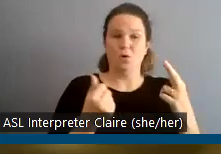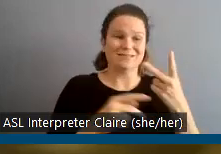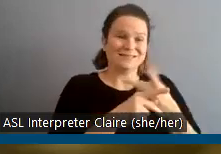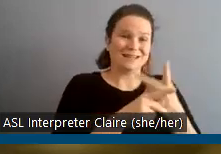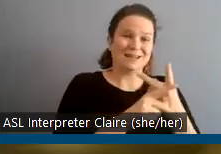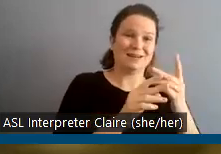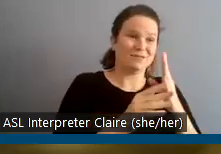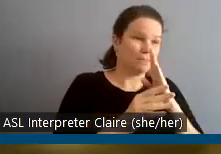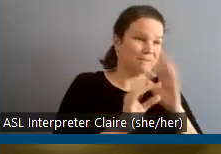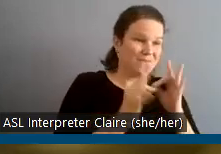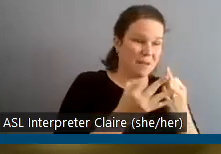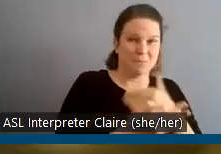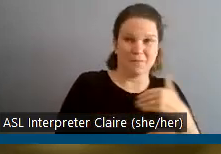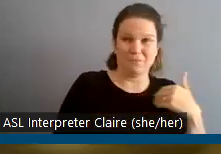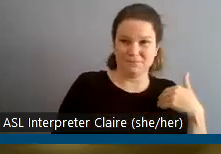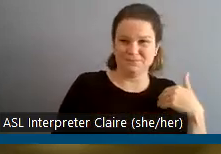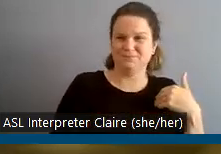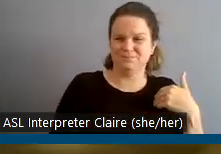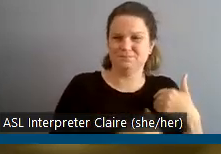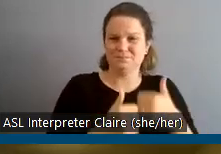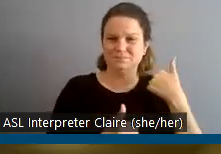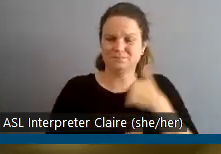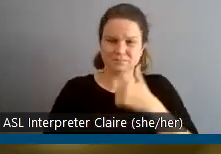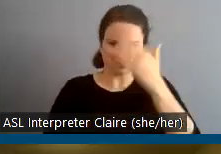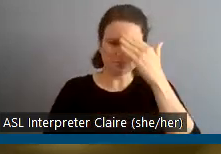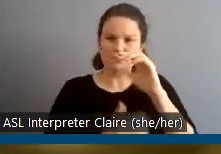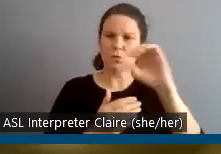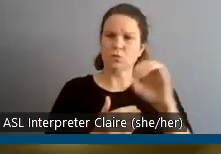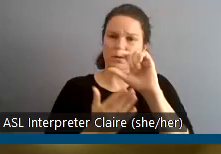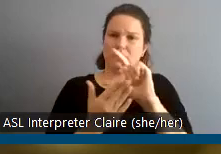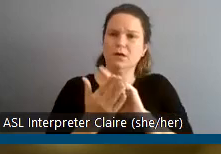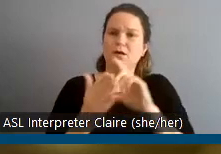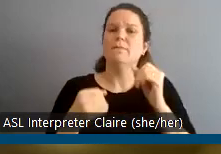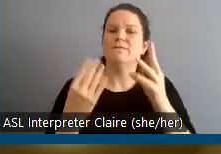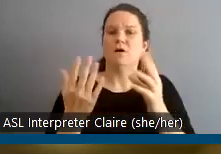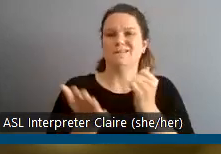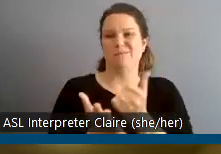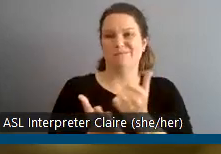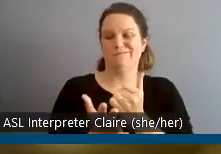to get healthy. And most of us, I think, are aware that Oregon laws provide a few